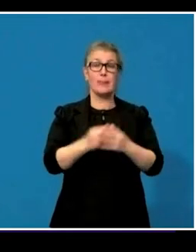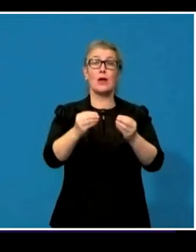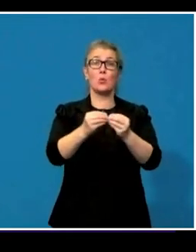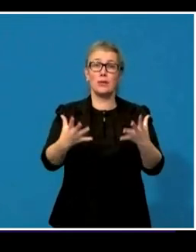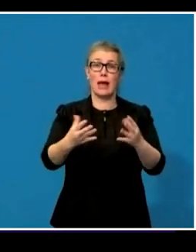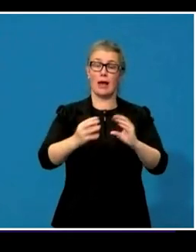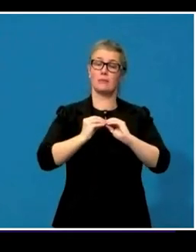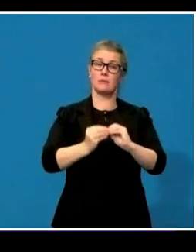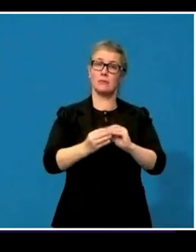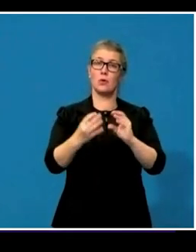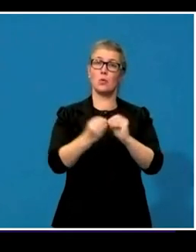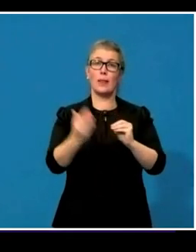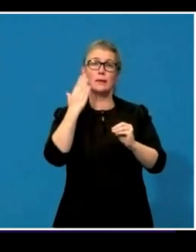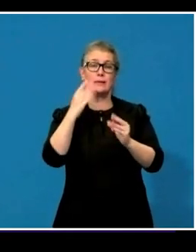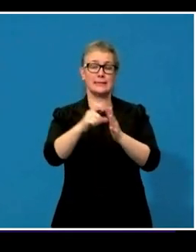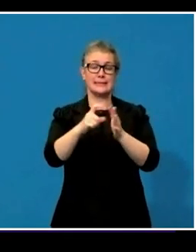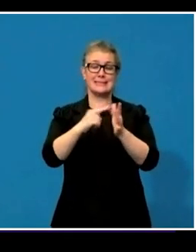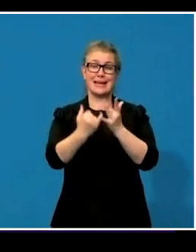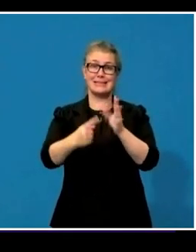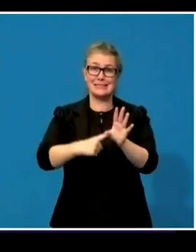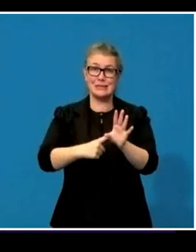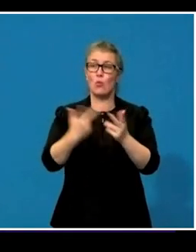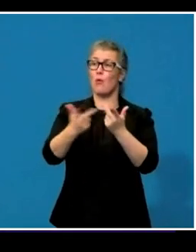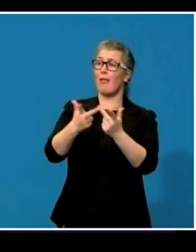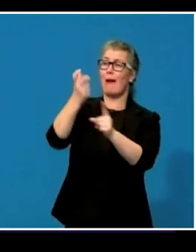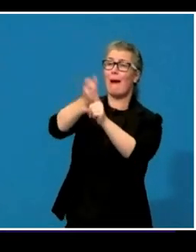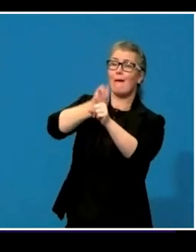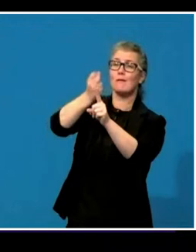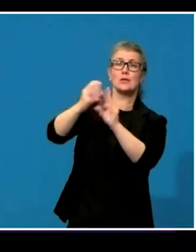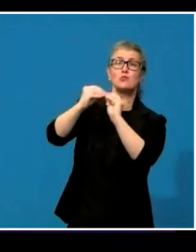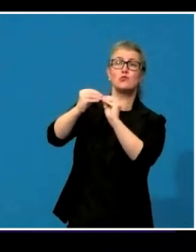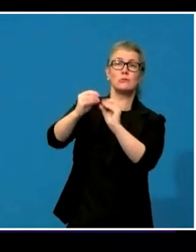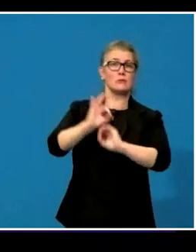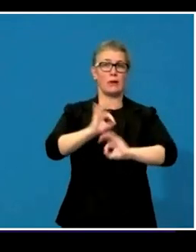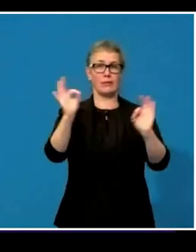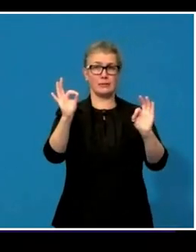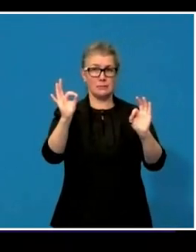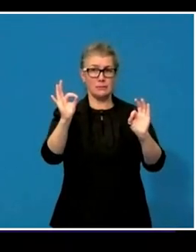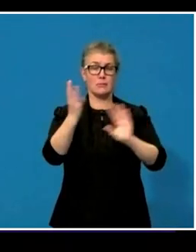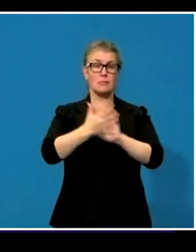Daisy, no consultation with any advocates that could be brought in to talk with Daisy